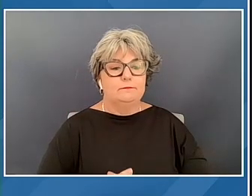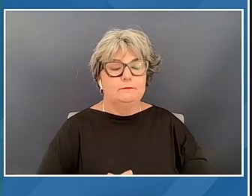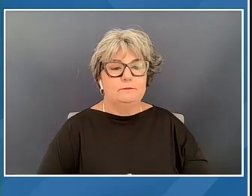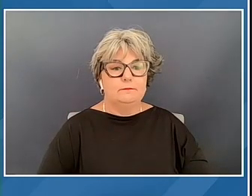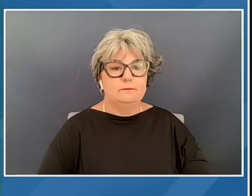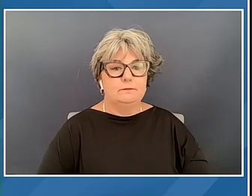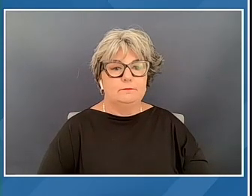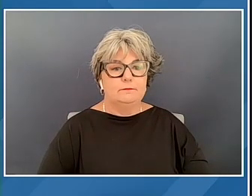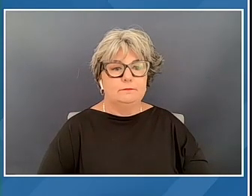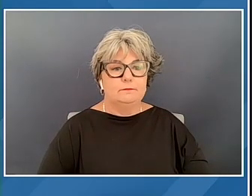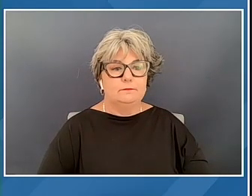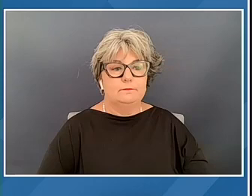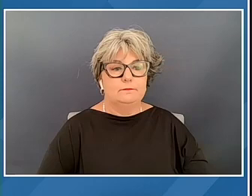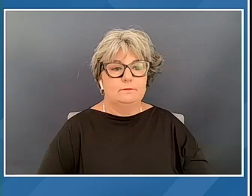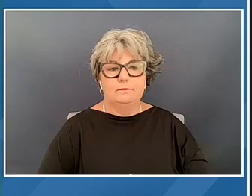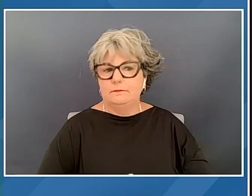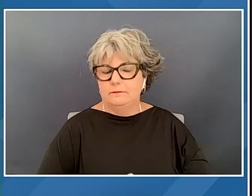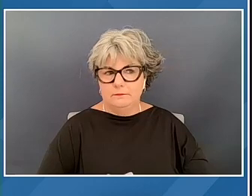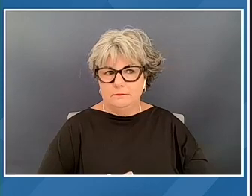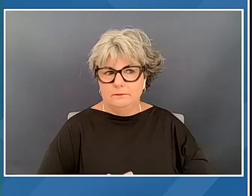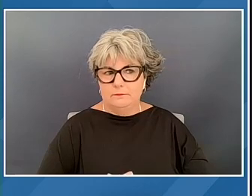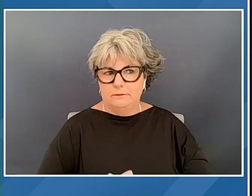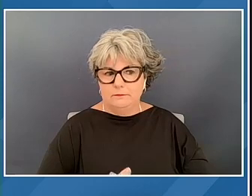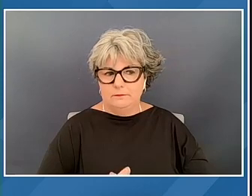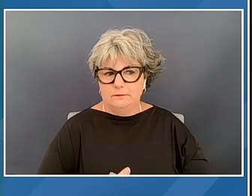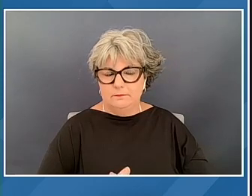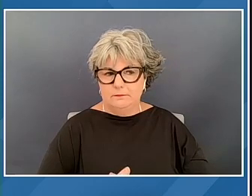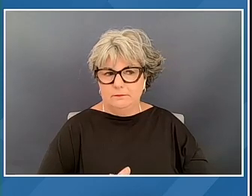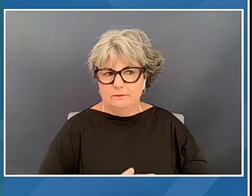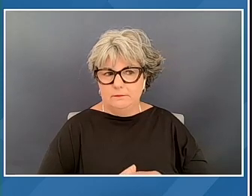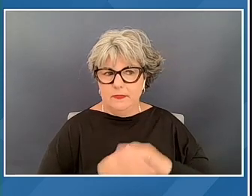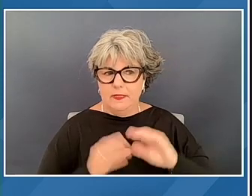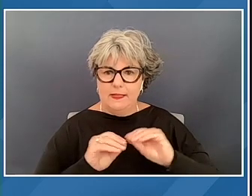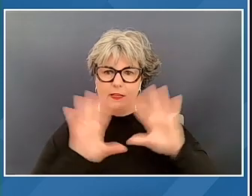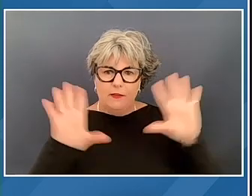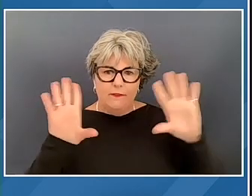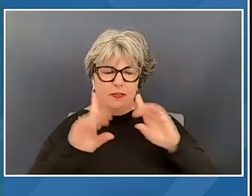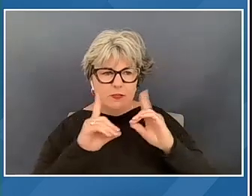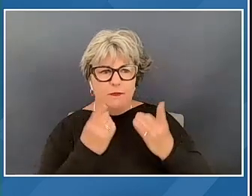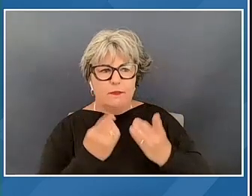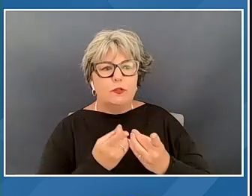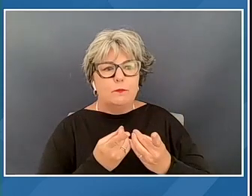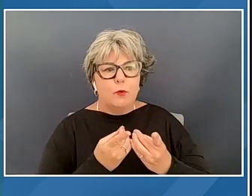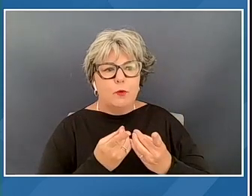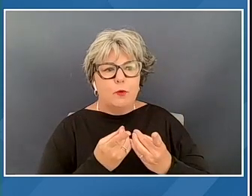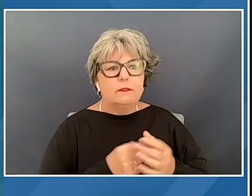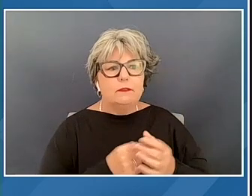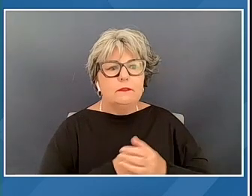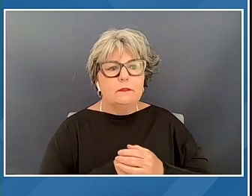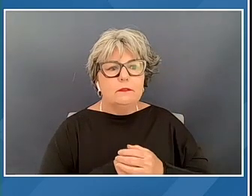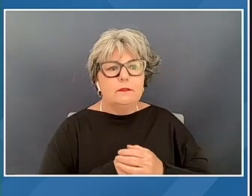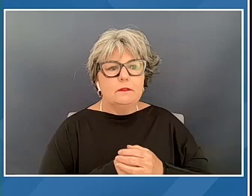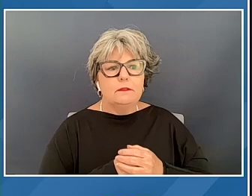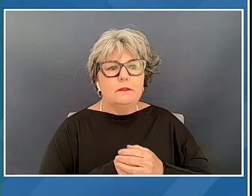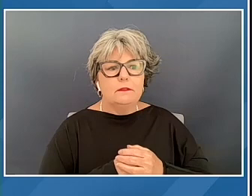I just want some clarification from the Department. Just around this neg reg